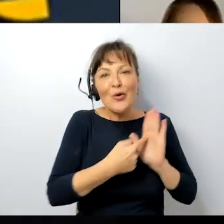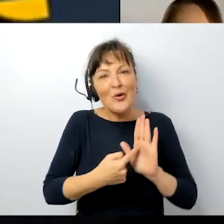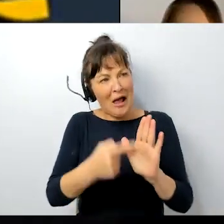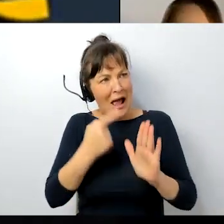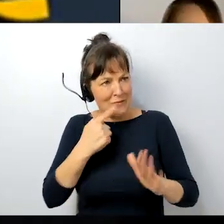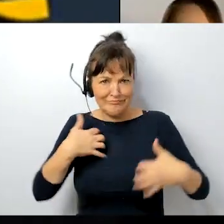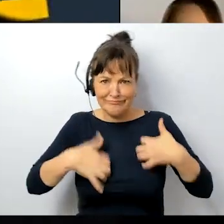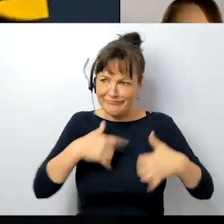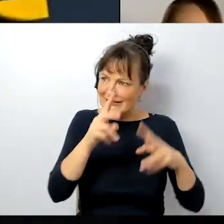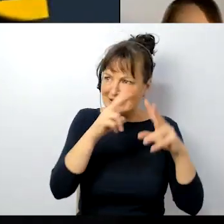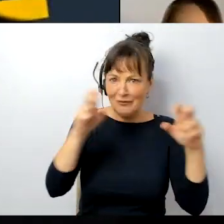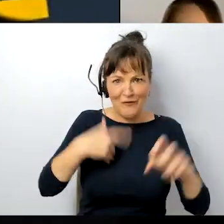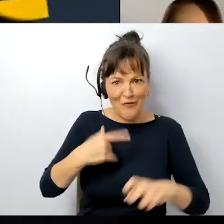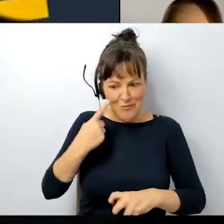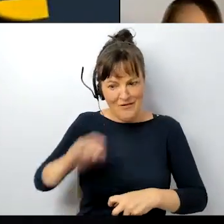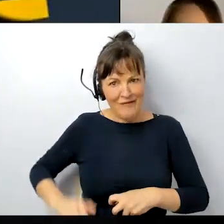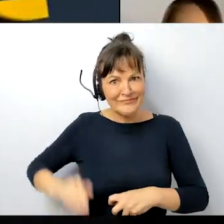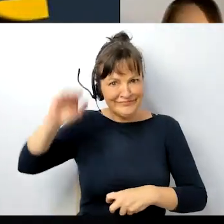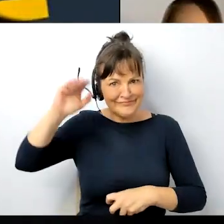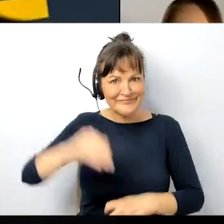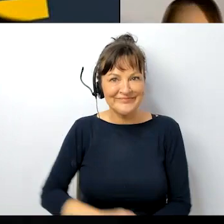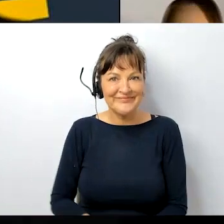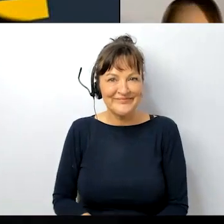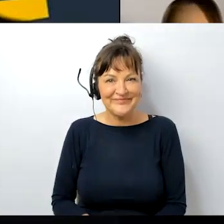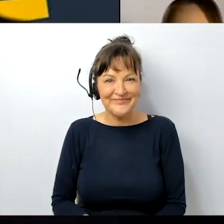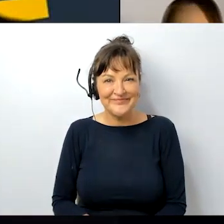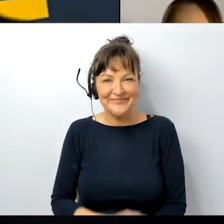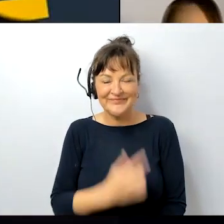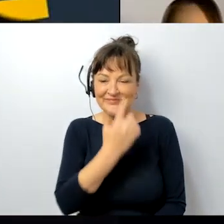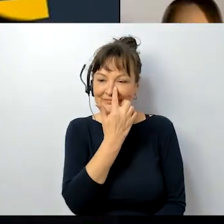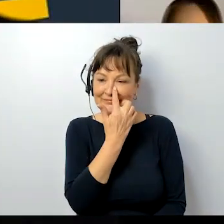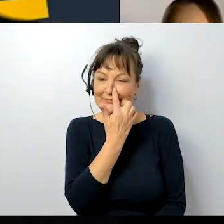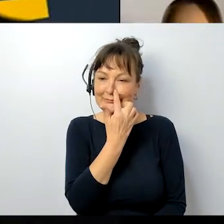but that would really just demonstrate your your passion from a young age.